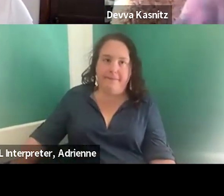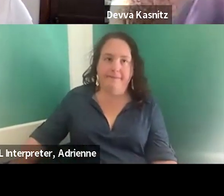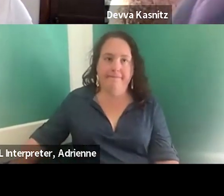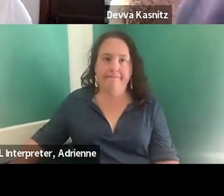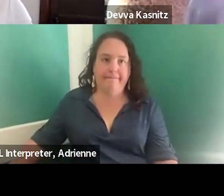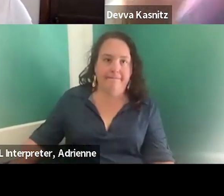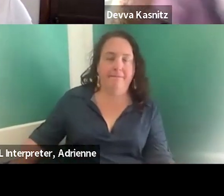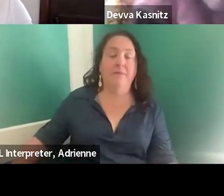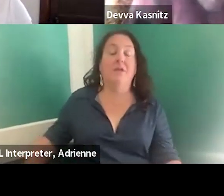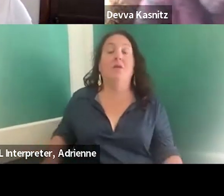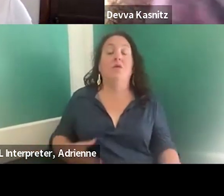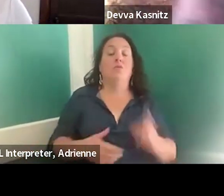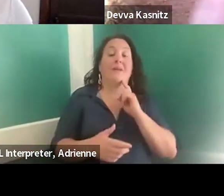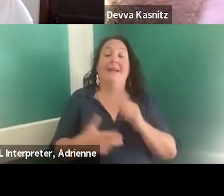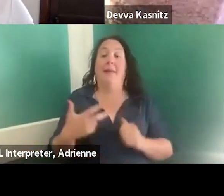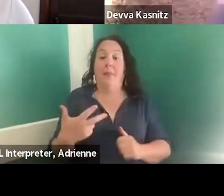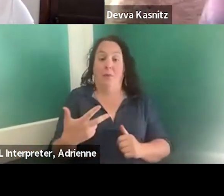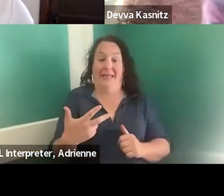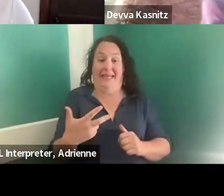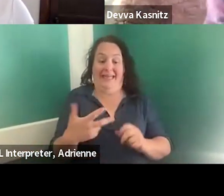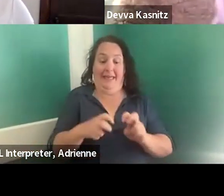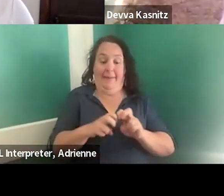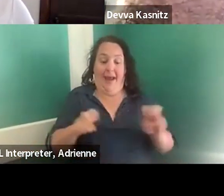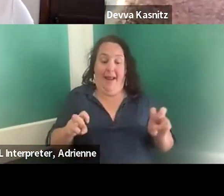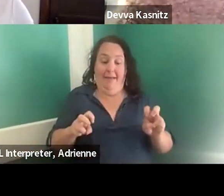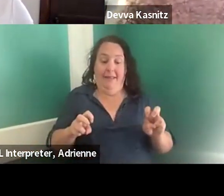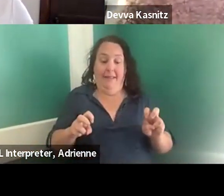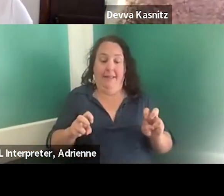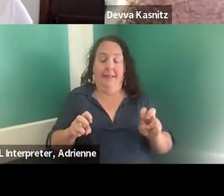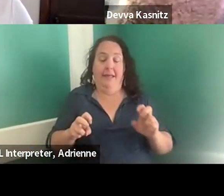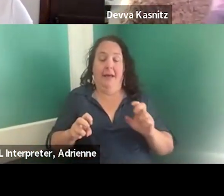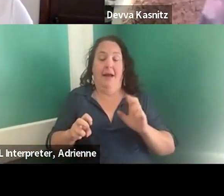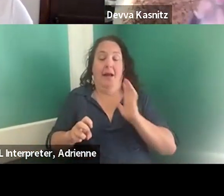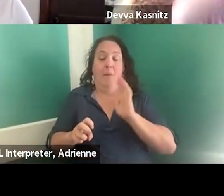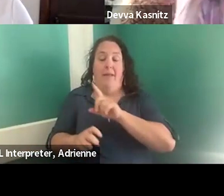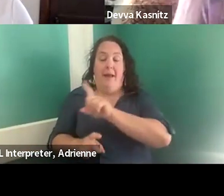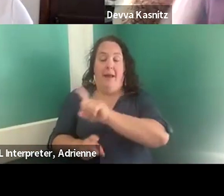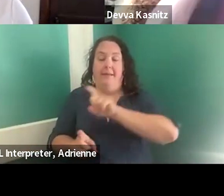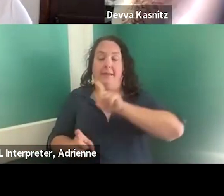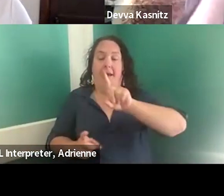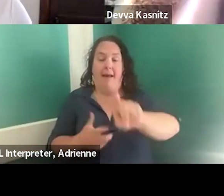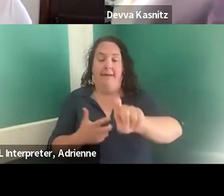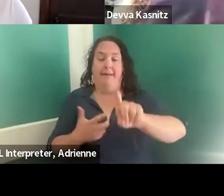That question is-- and why don't we start with Kim, if that's OK.